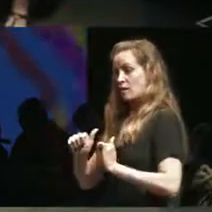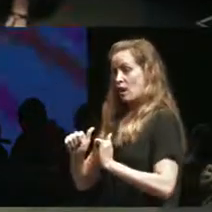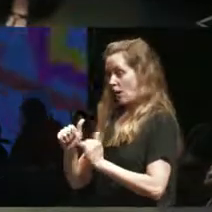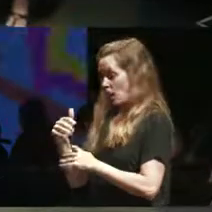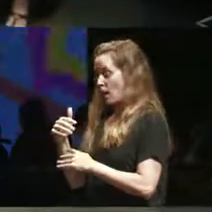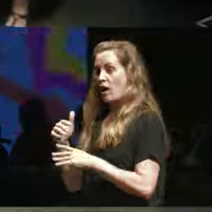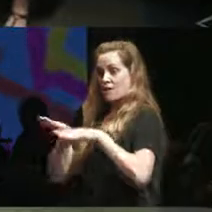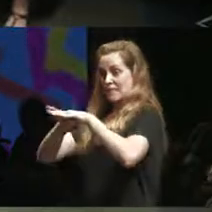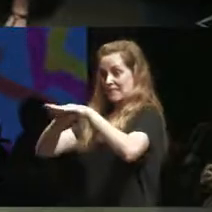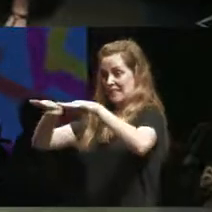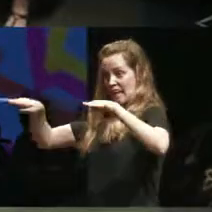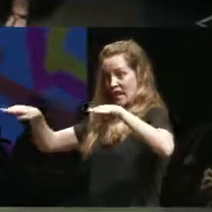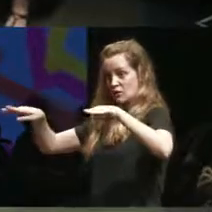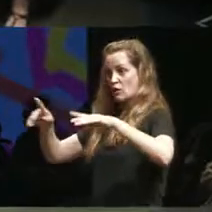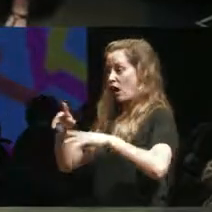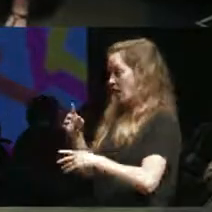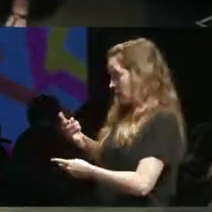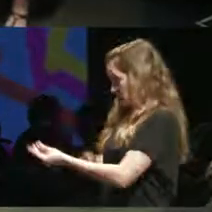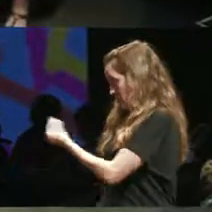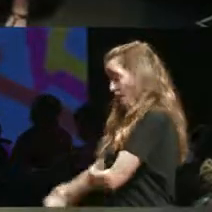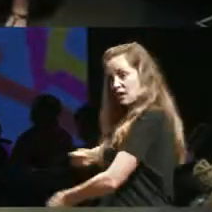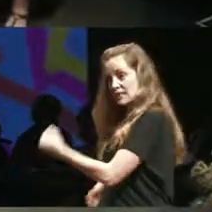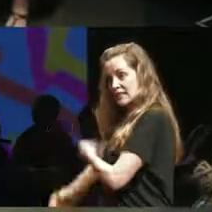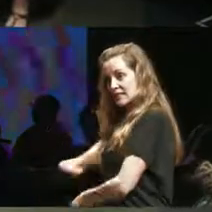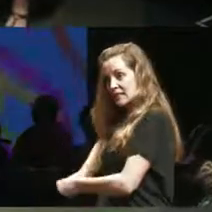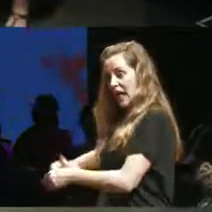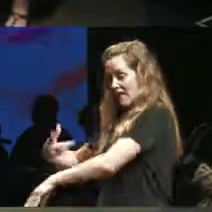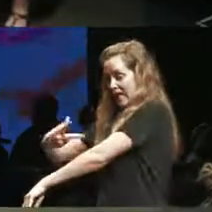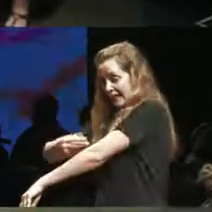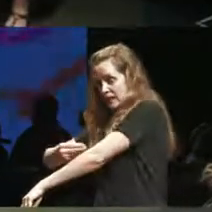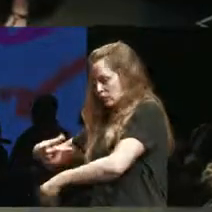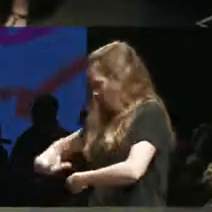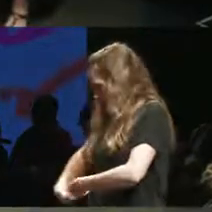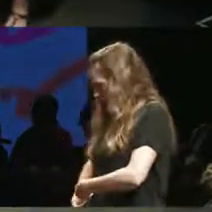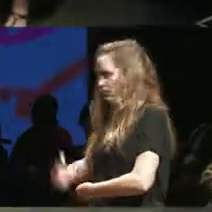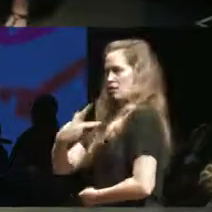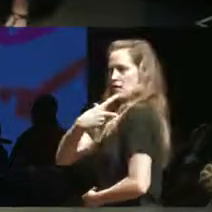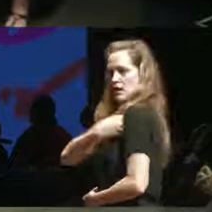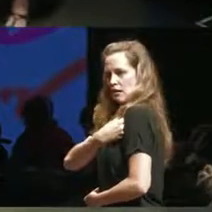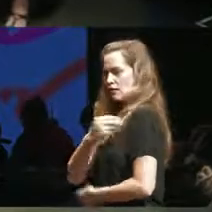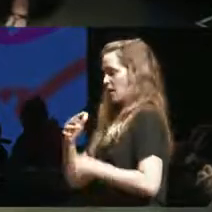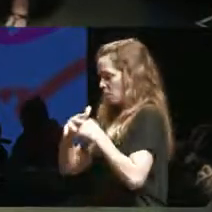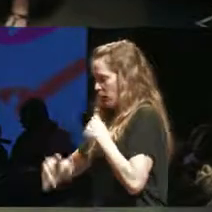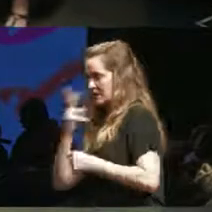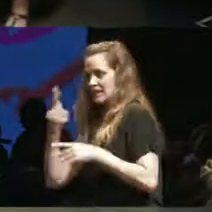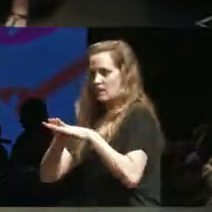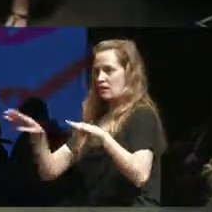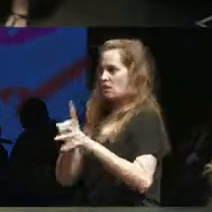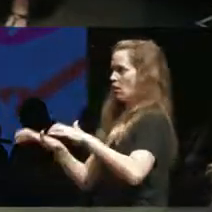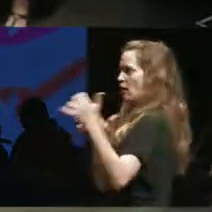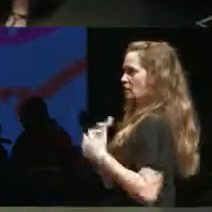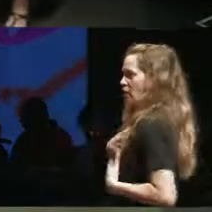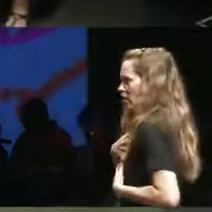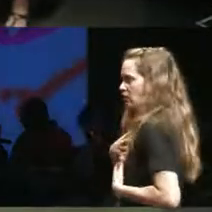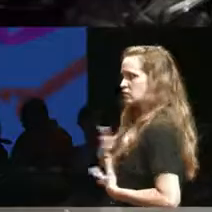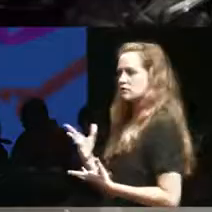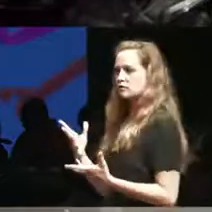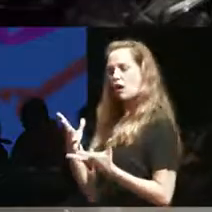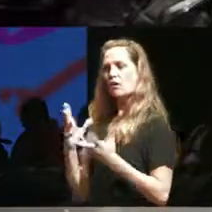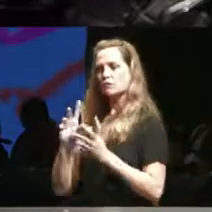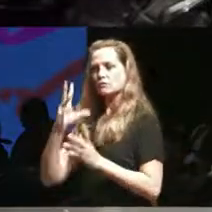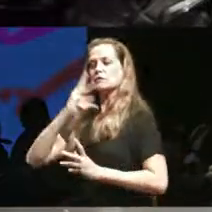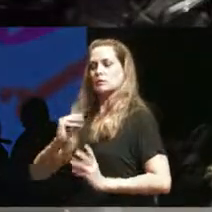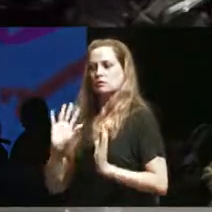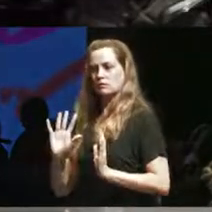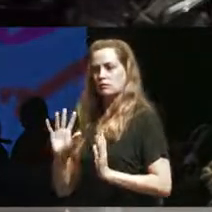very disrupting but how do we also care for people who are experiencing it this